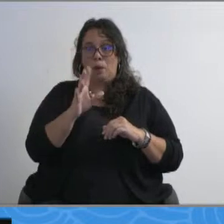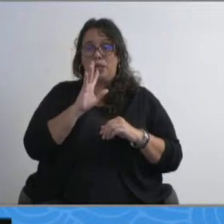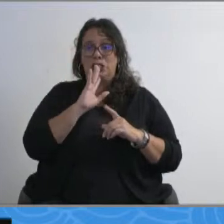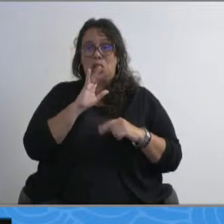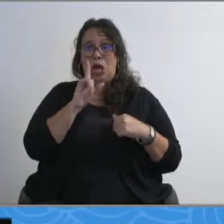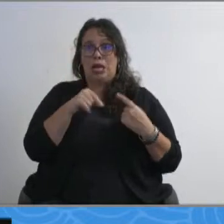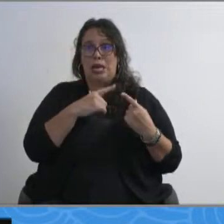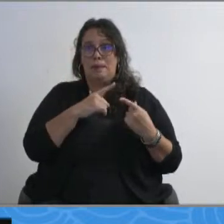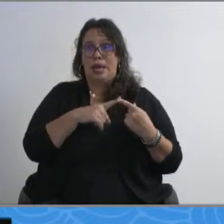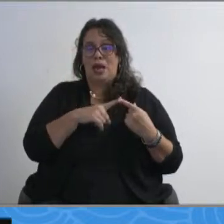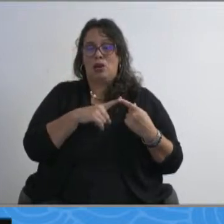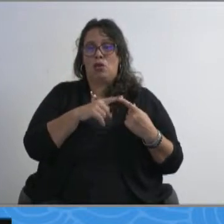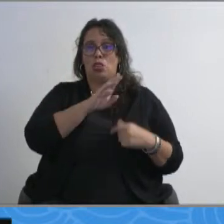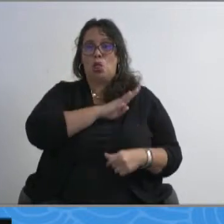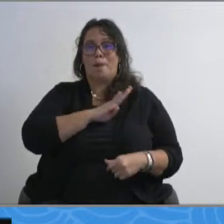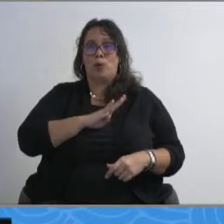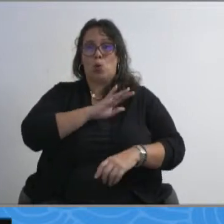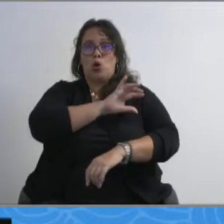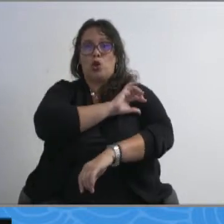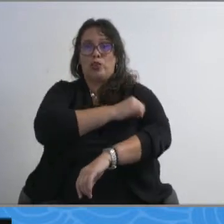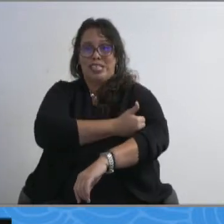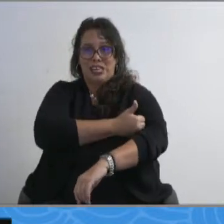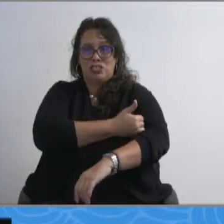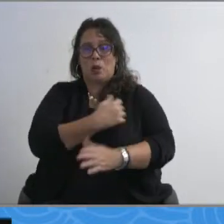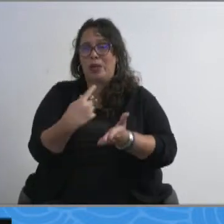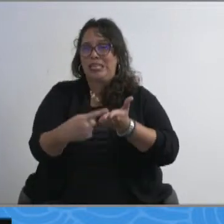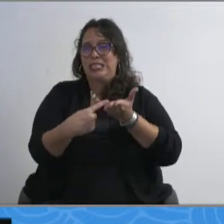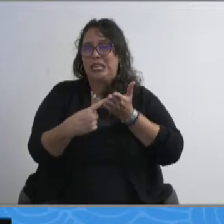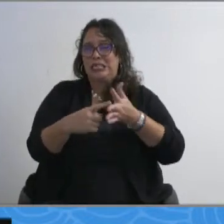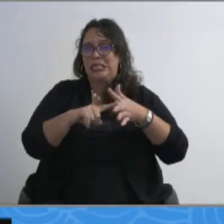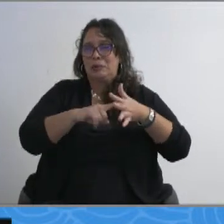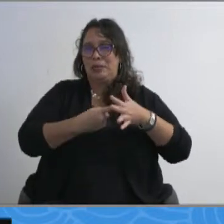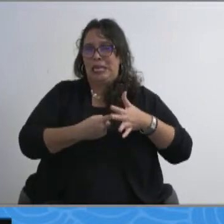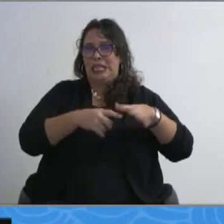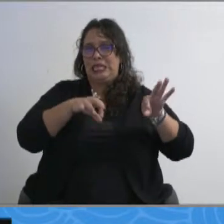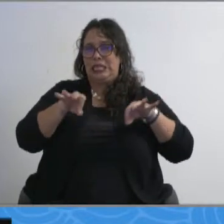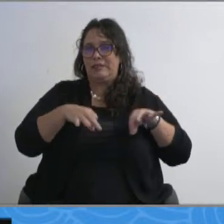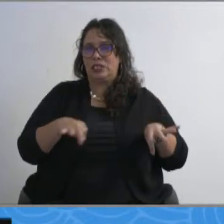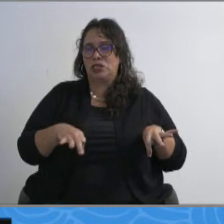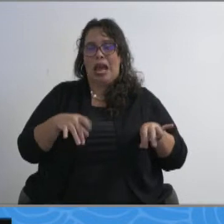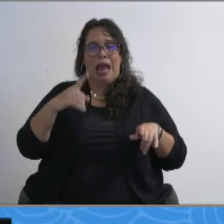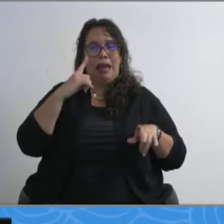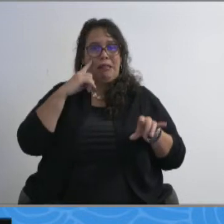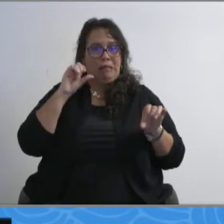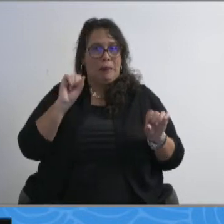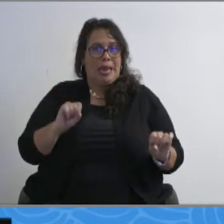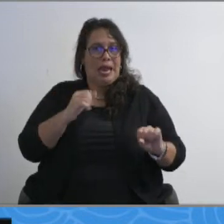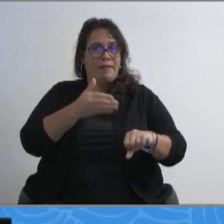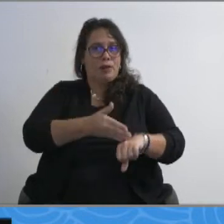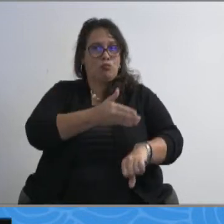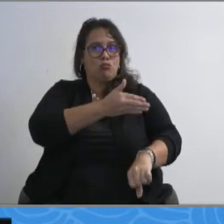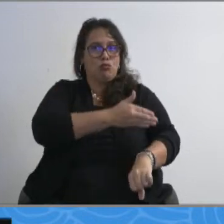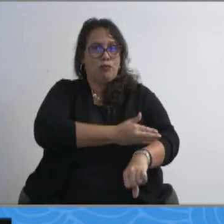Because I think that there can be some improvement in the way that we're that we're taking a look